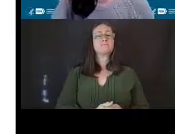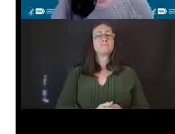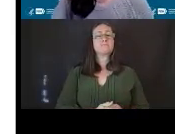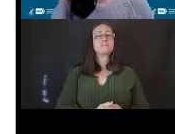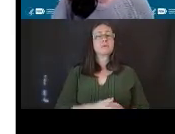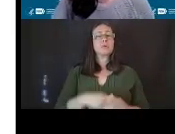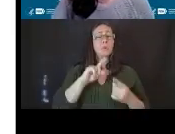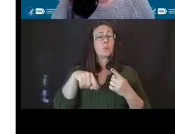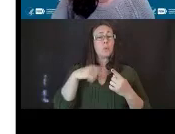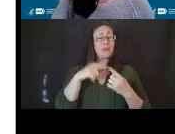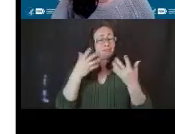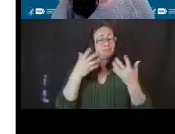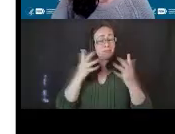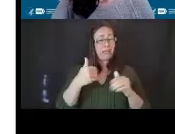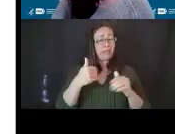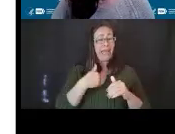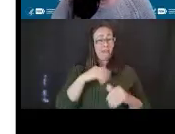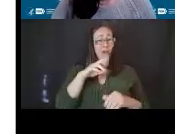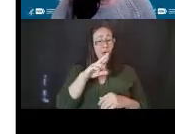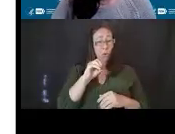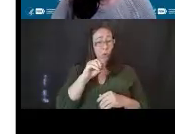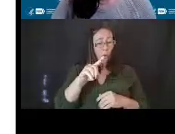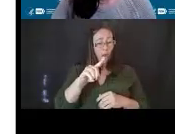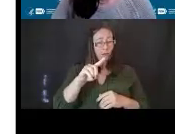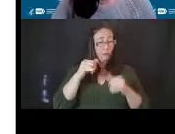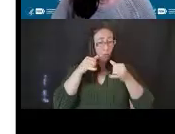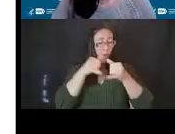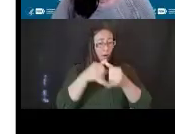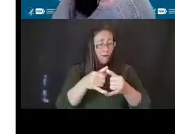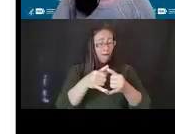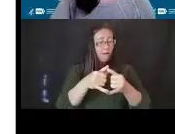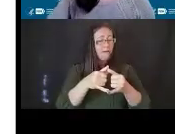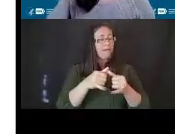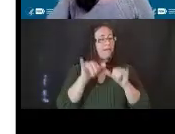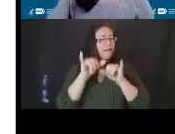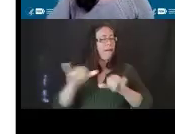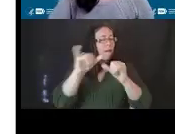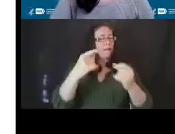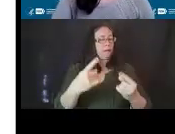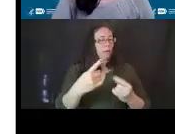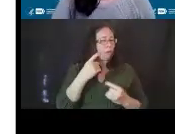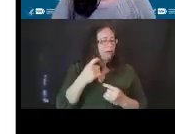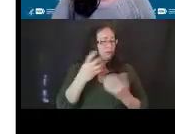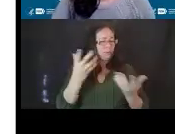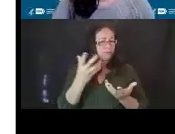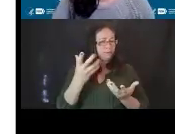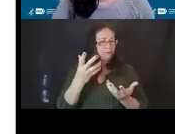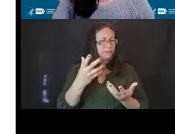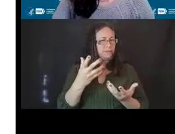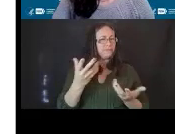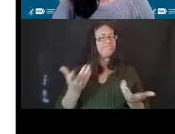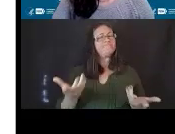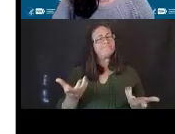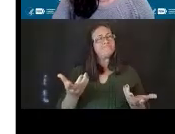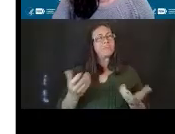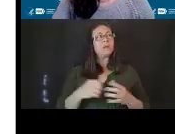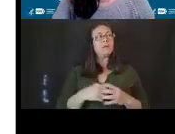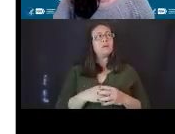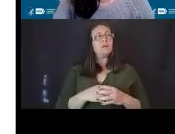and that was evident in your response to the poll when you described what type of research funding that you have.